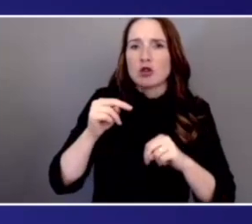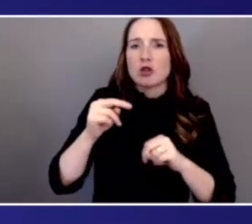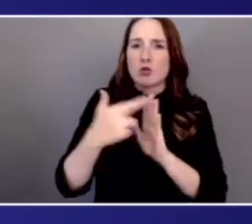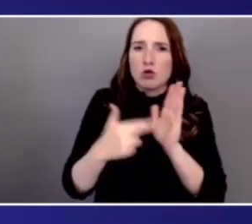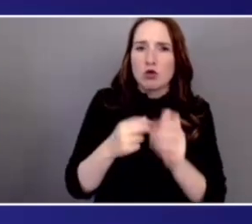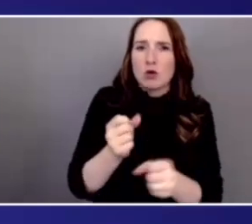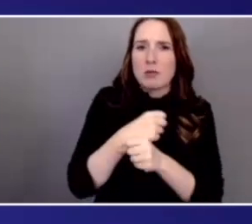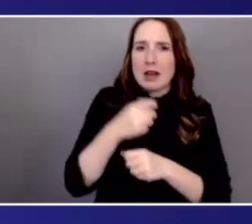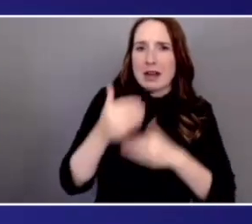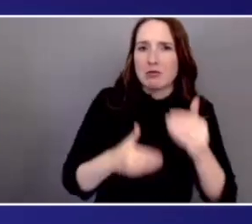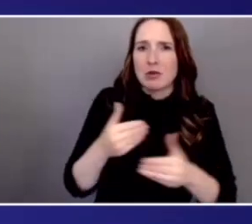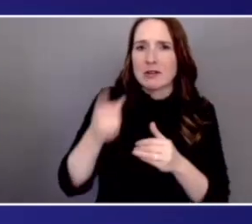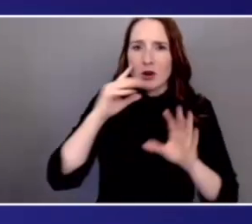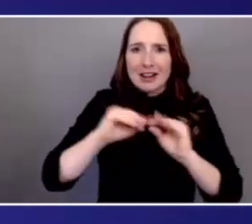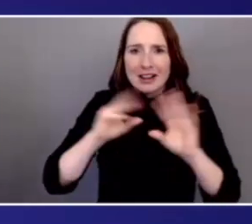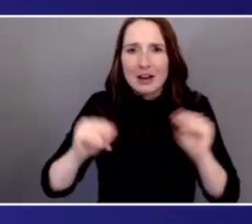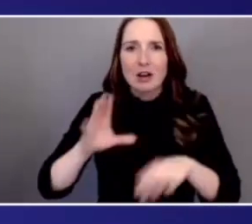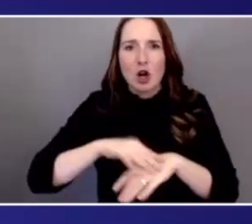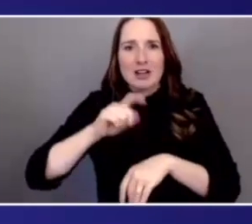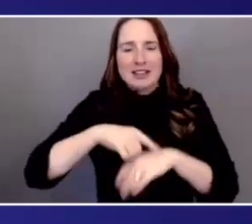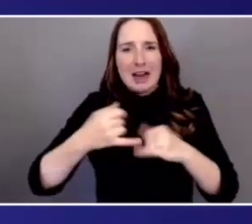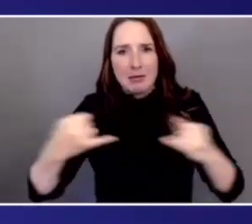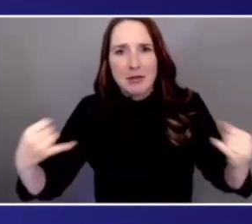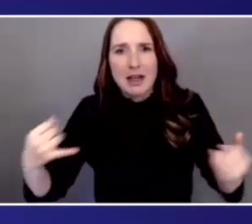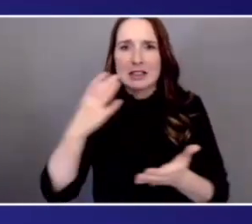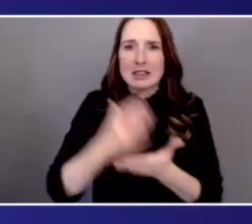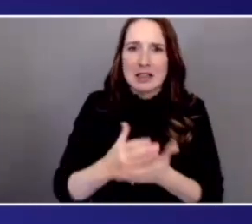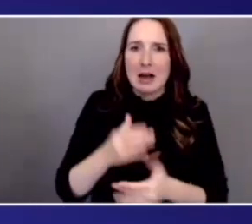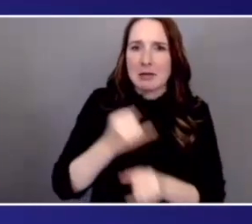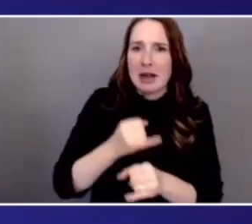Thank you. Thank you for your comment.